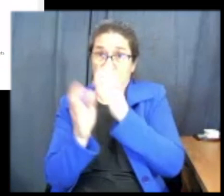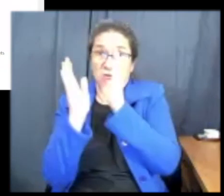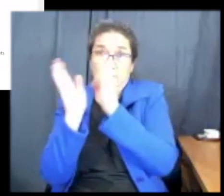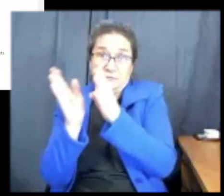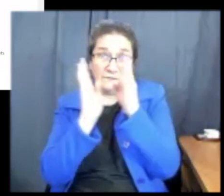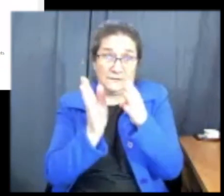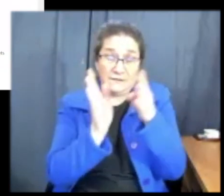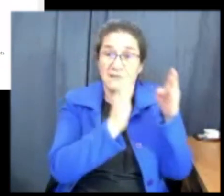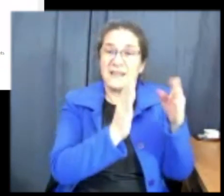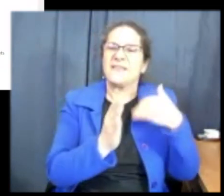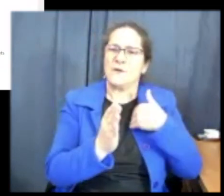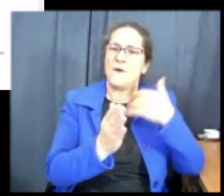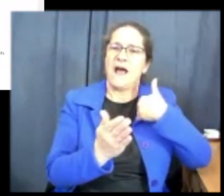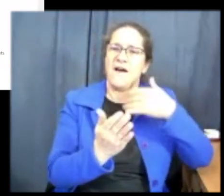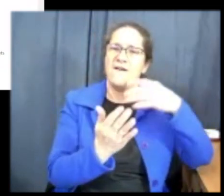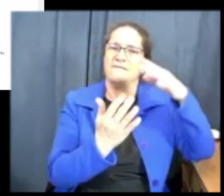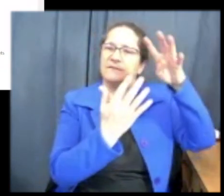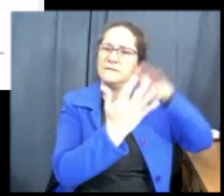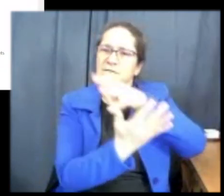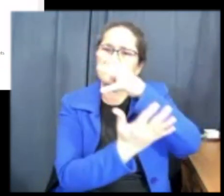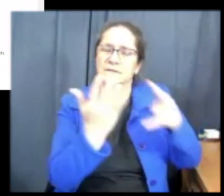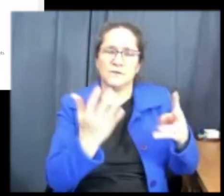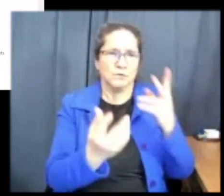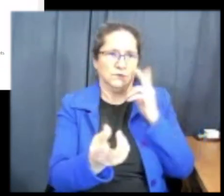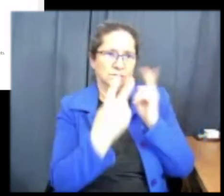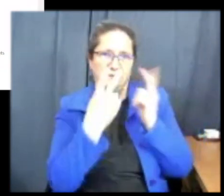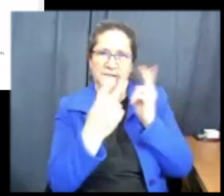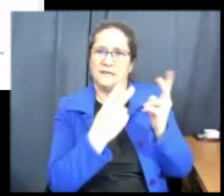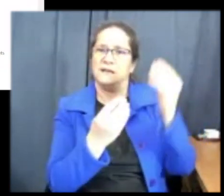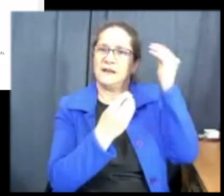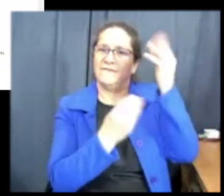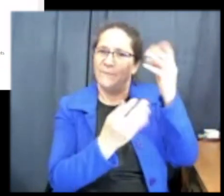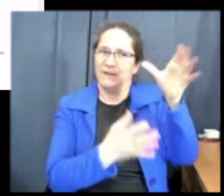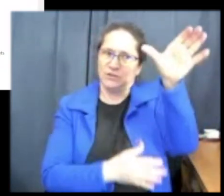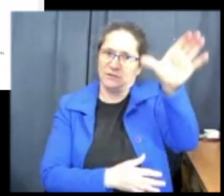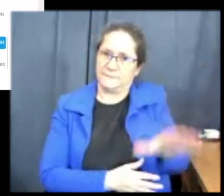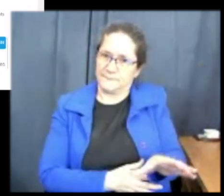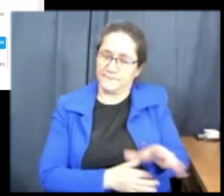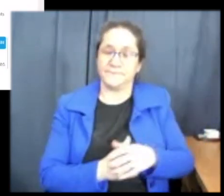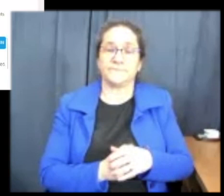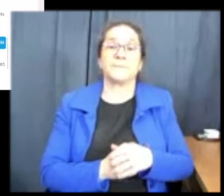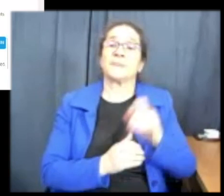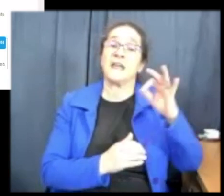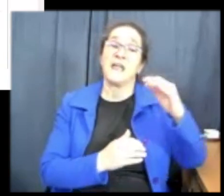that provide you with more information on the left. And if you scroll down every time